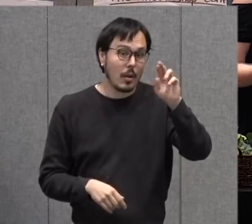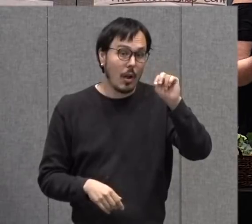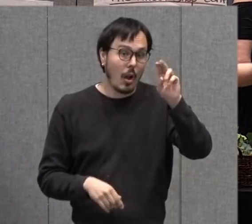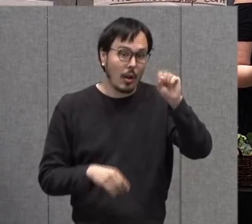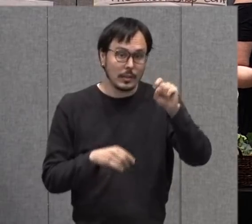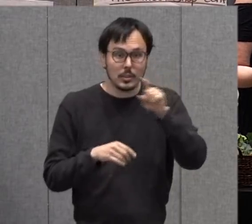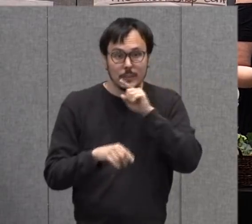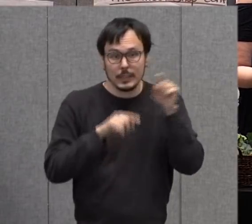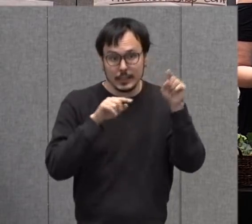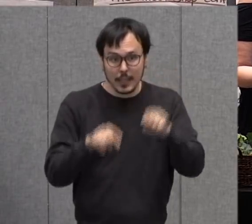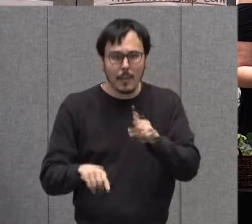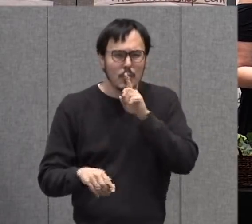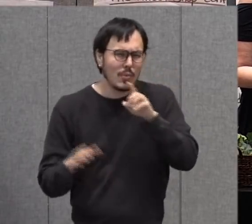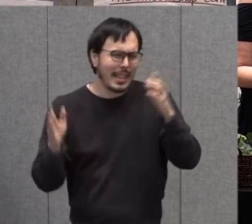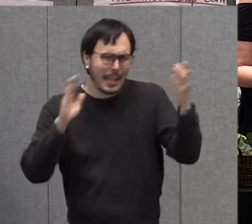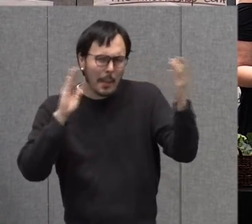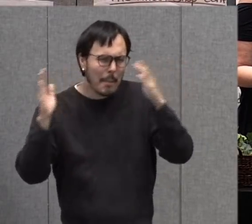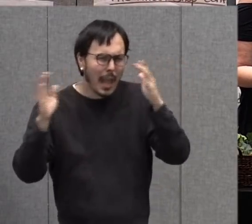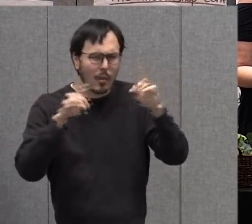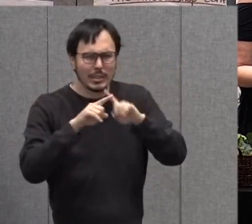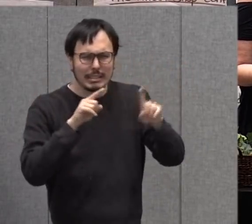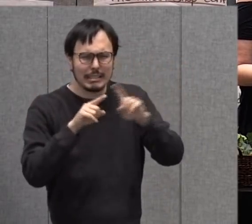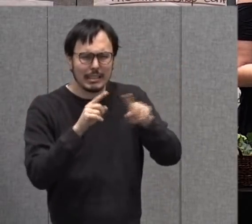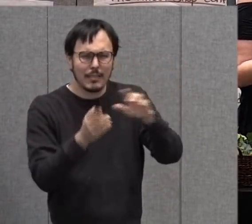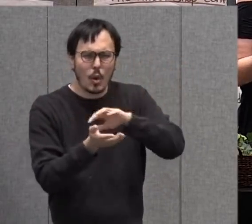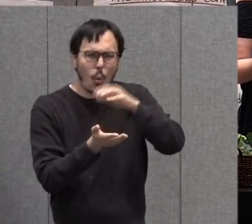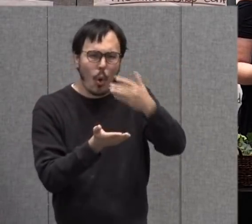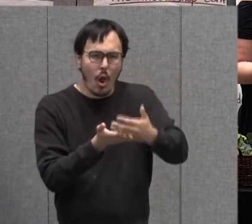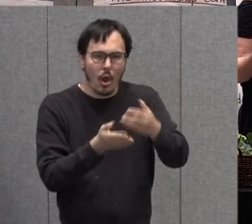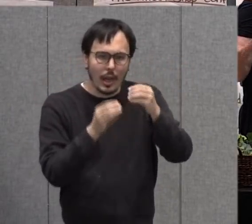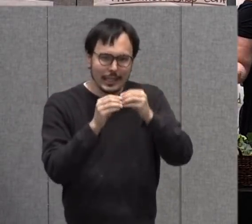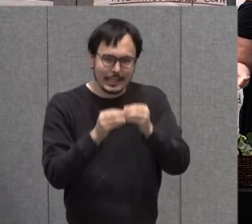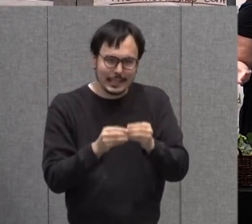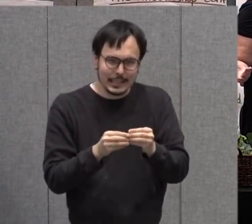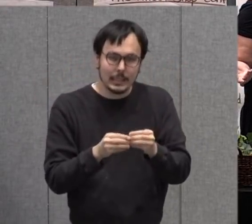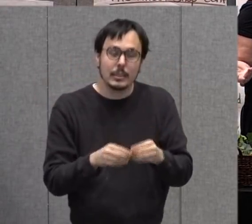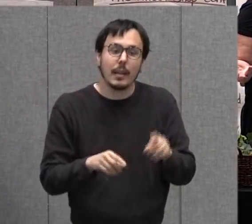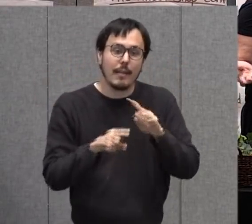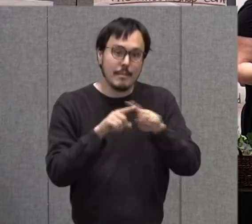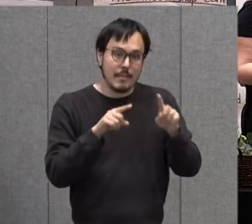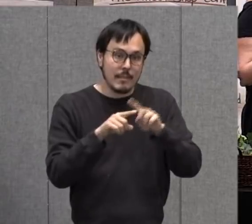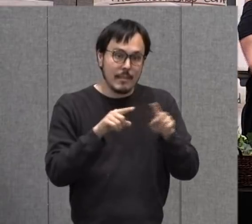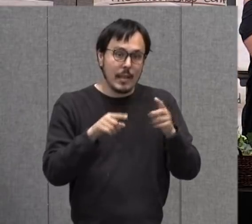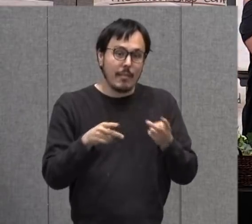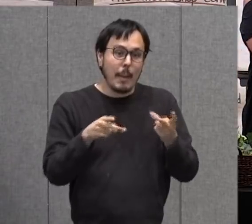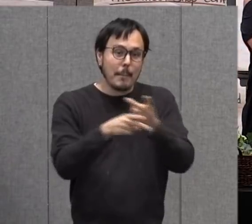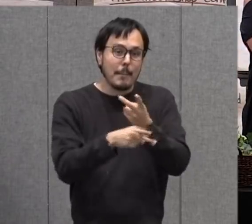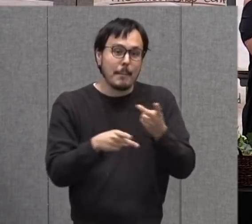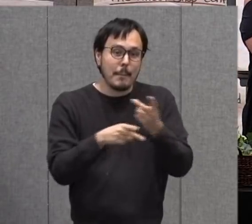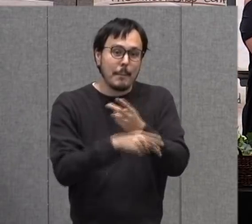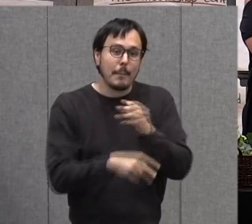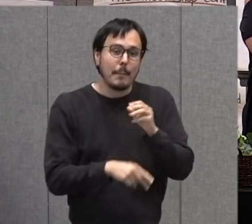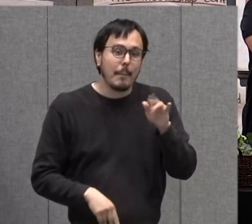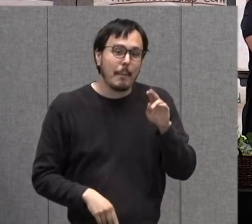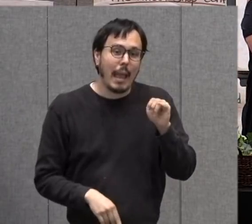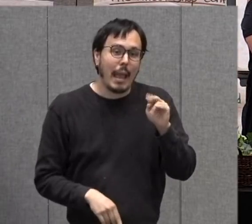we were really comparing a lot of different quantities. Yeah. Quantities of different magnitudes. We'd have very very small pieces of numbers